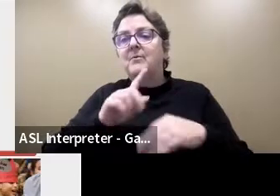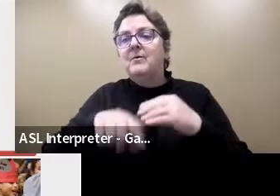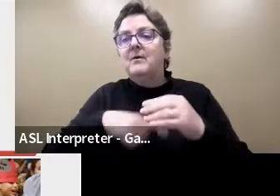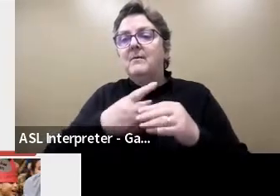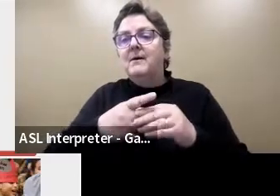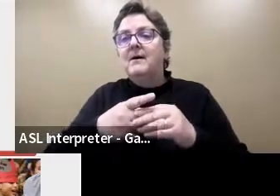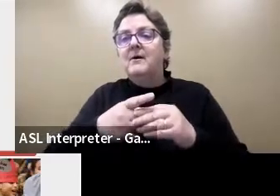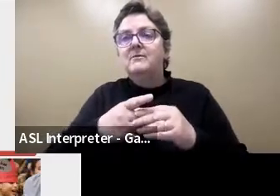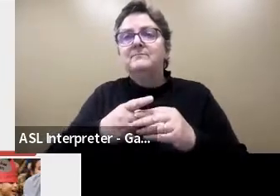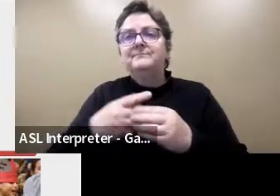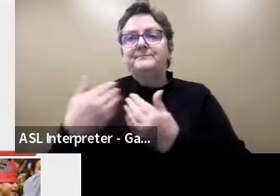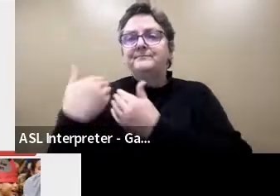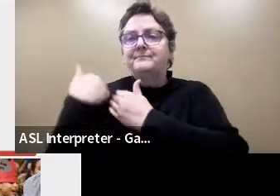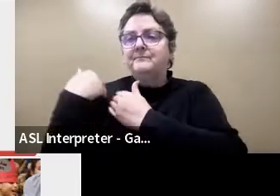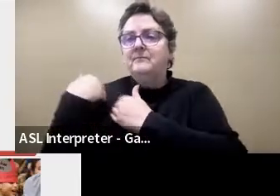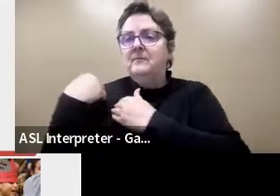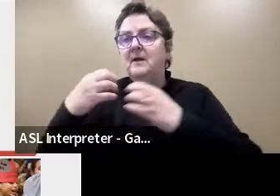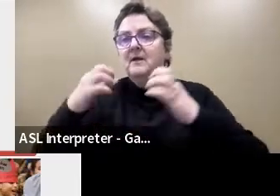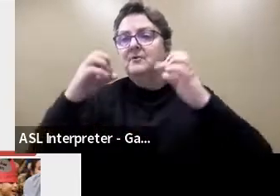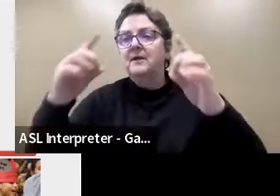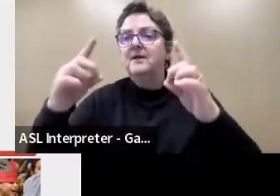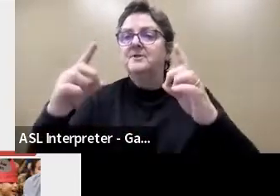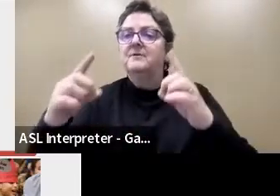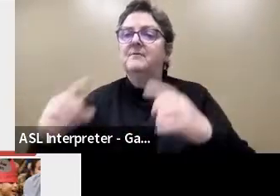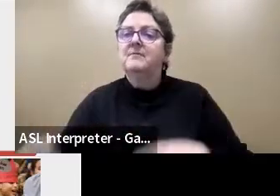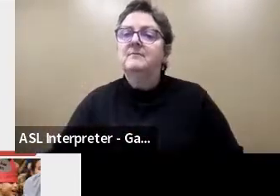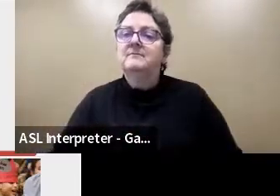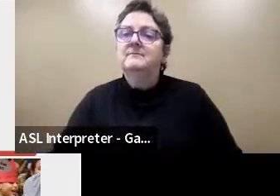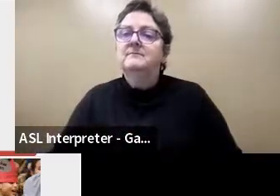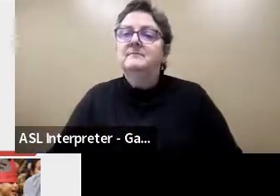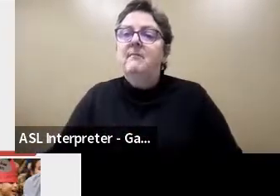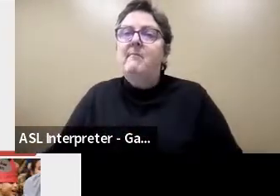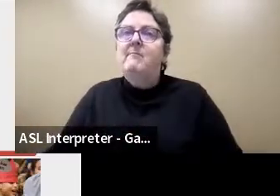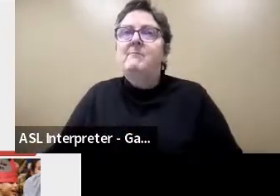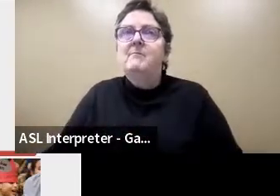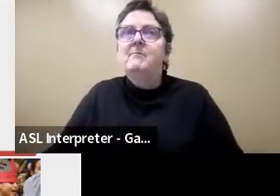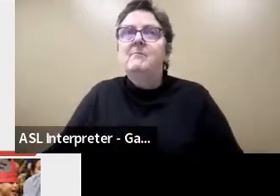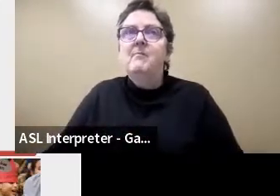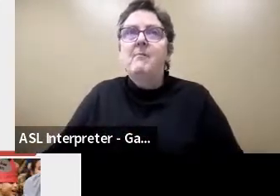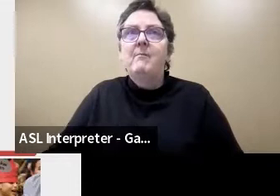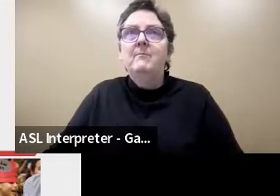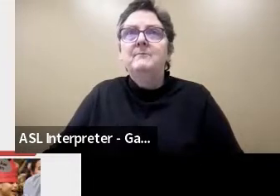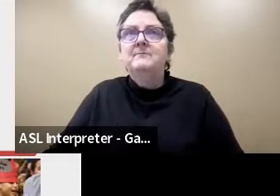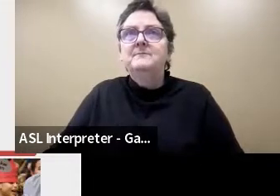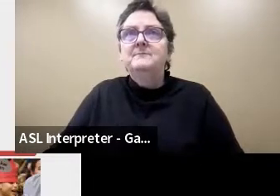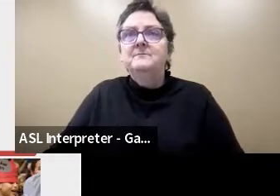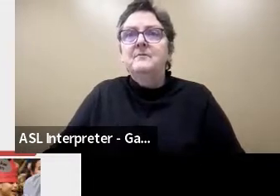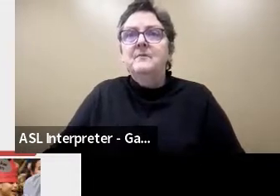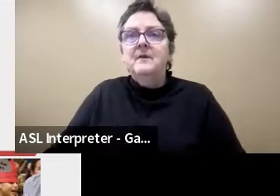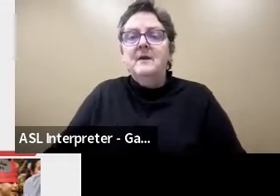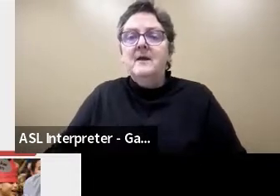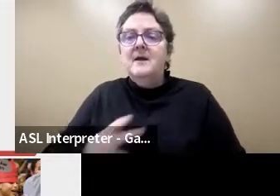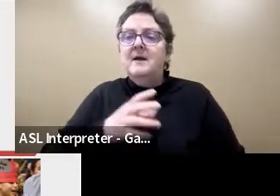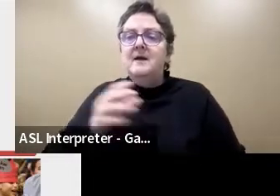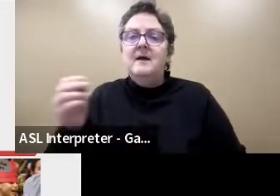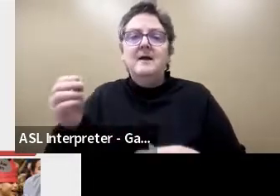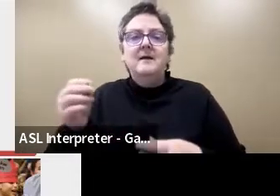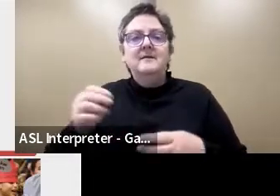The following was about migration and displacement in education that we produced and launched in 2019.